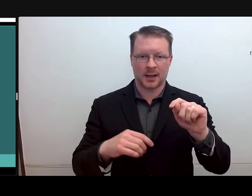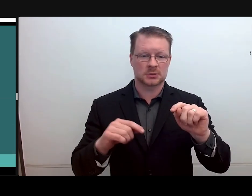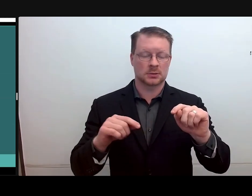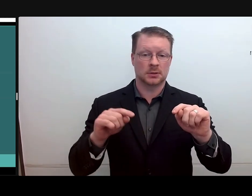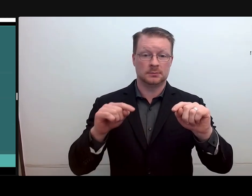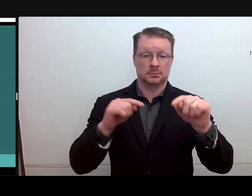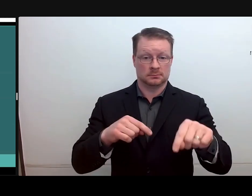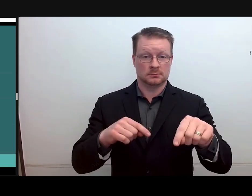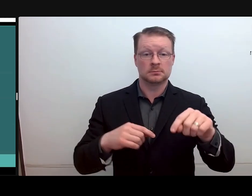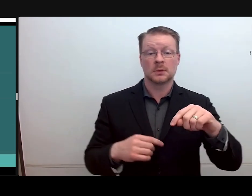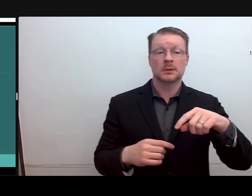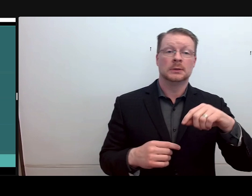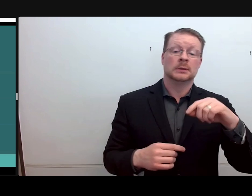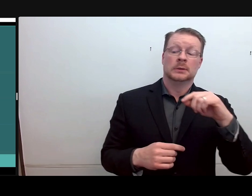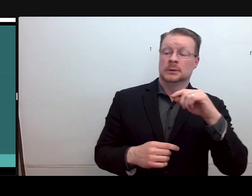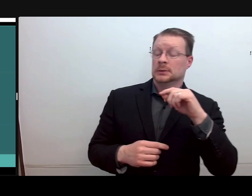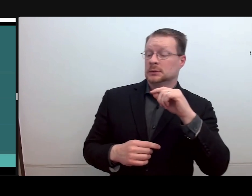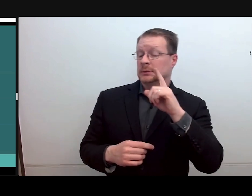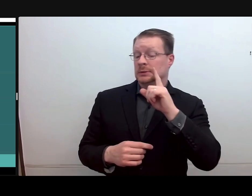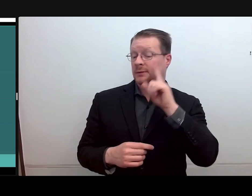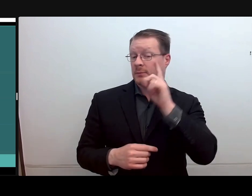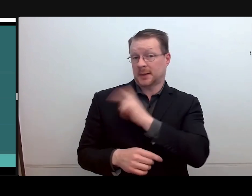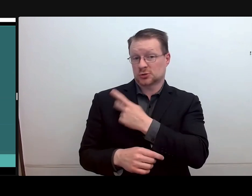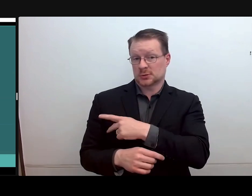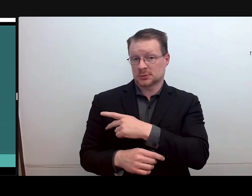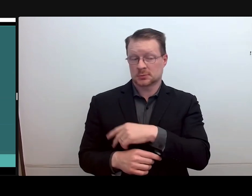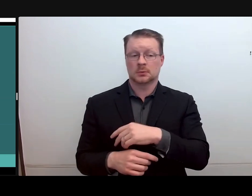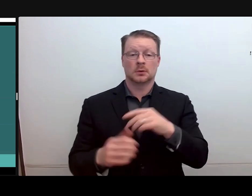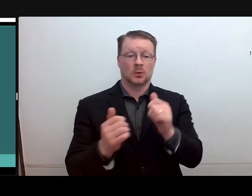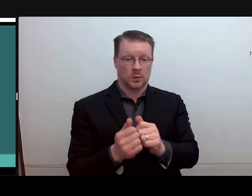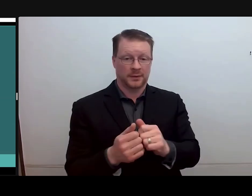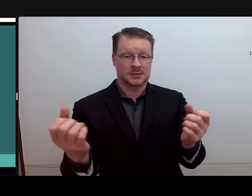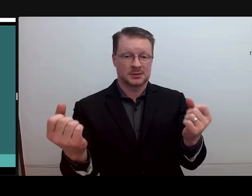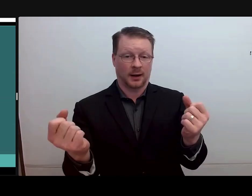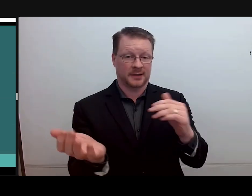We do have some data looking at deaf patients